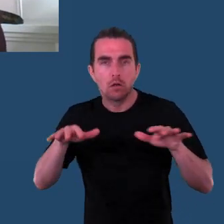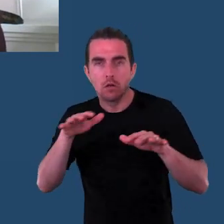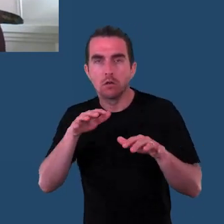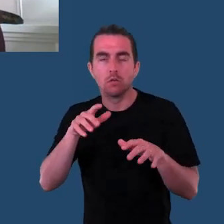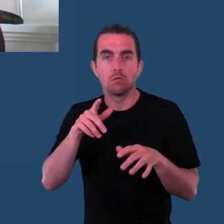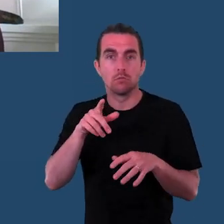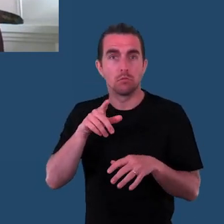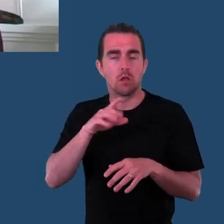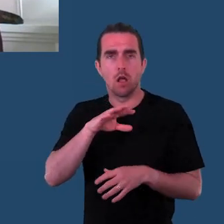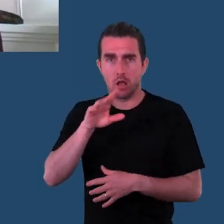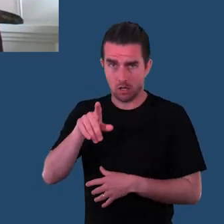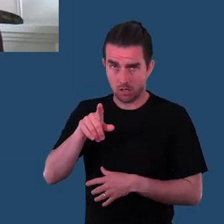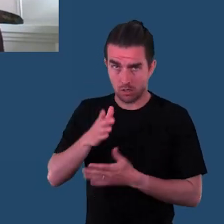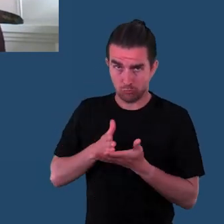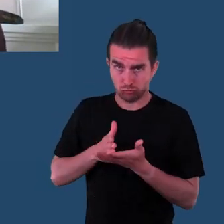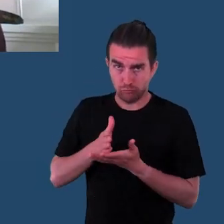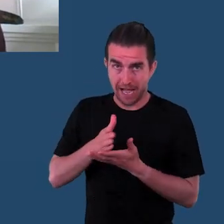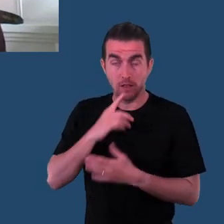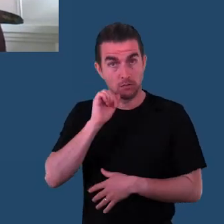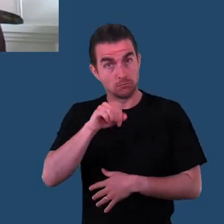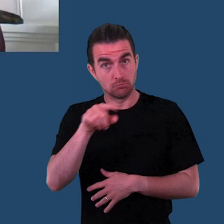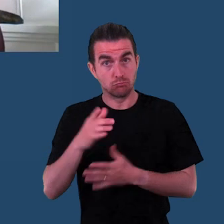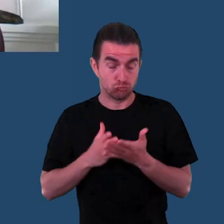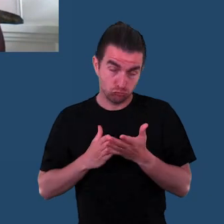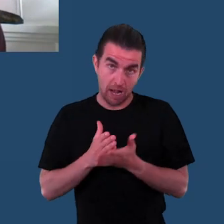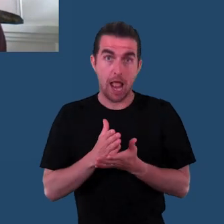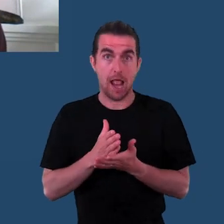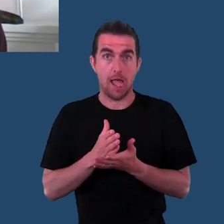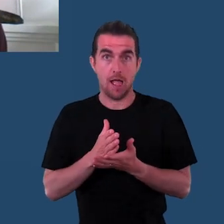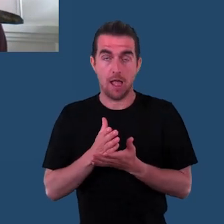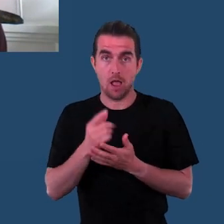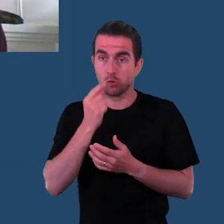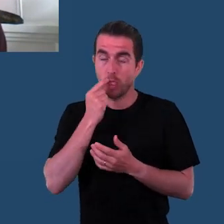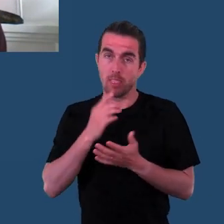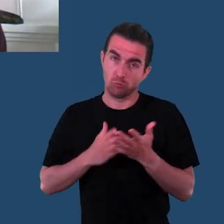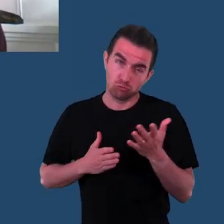And that, is that a real tooth, or is it a- Yes, that's a real tooth. That's a real spinosaurus tooth. That's fantastic.